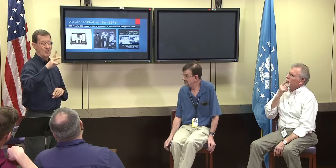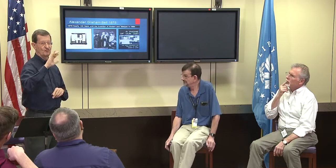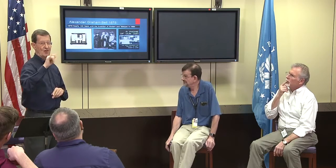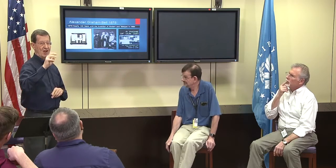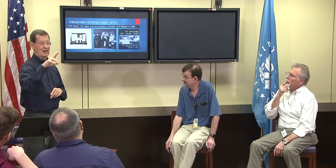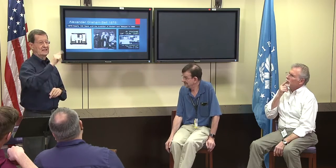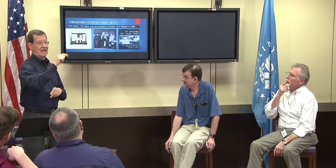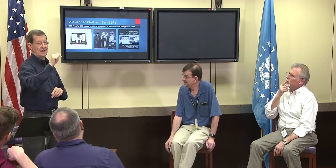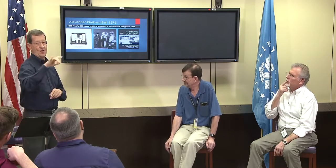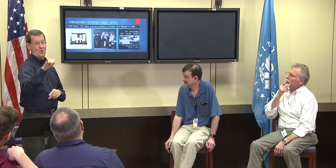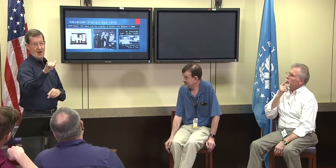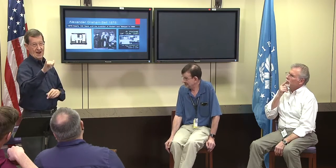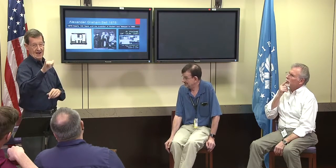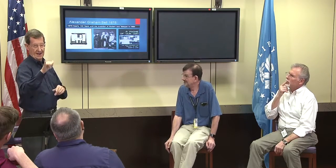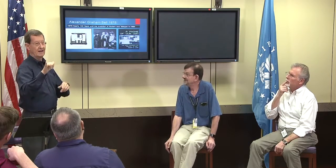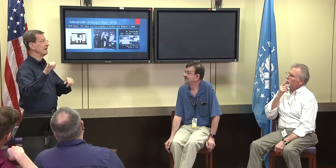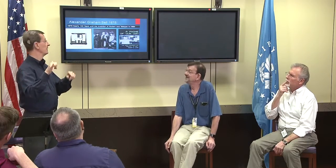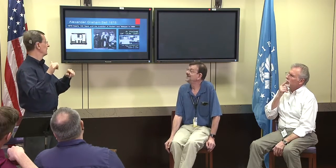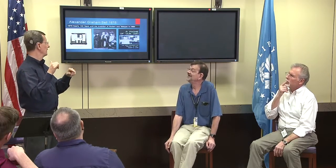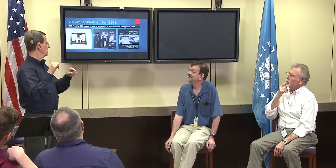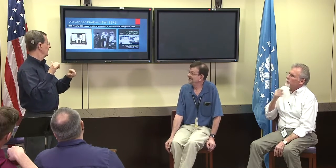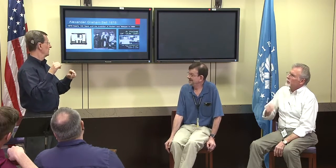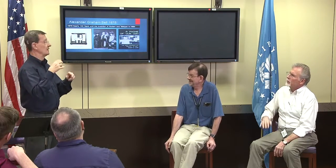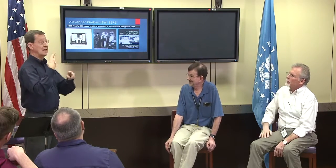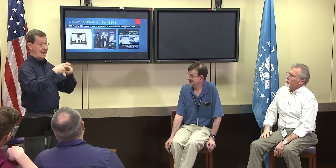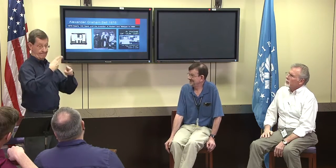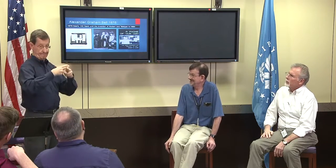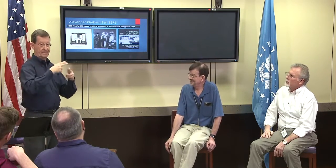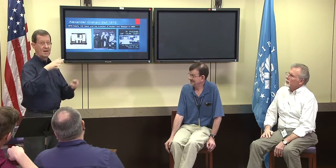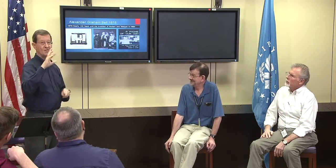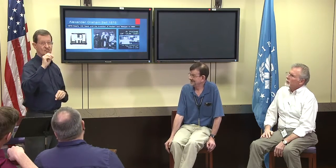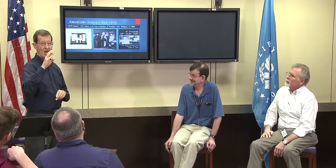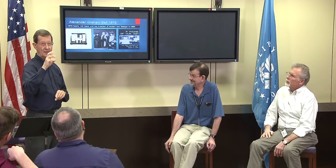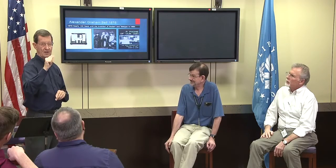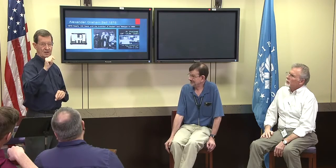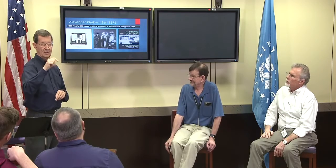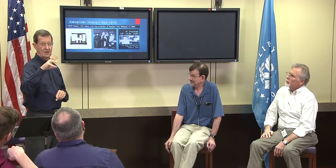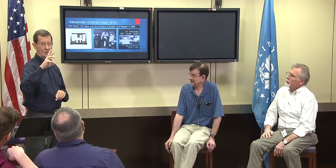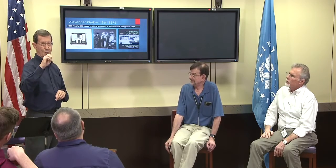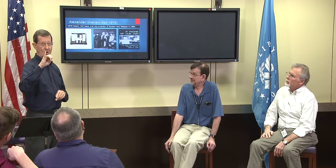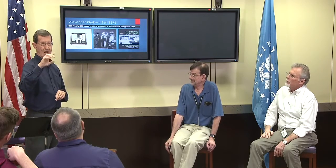The teletypewriter is where the term TTY comes from and man